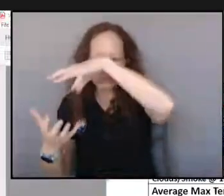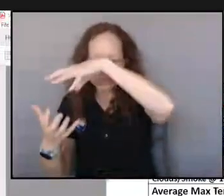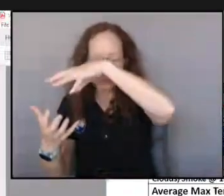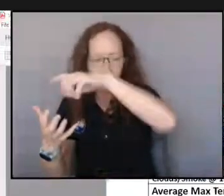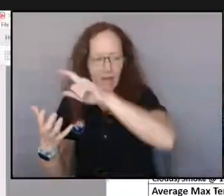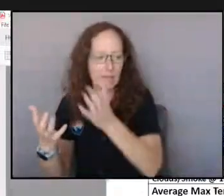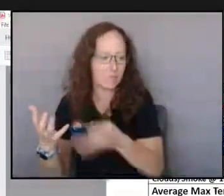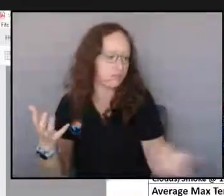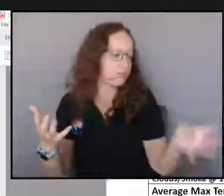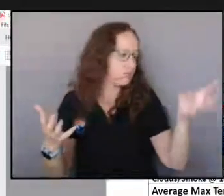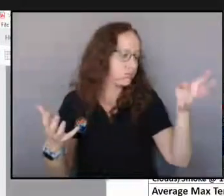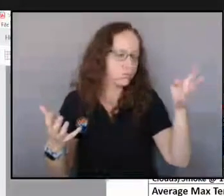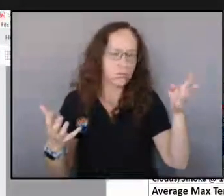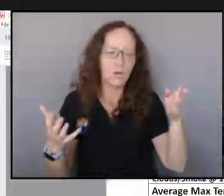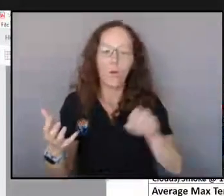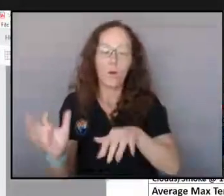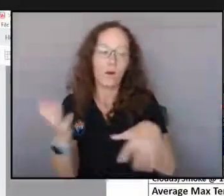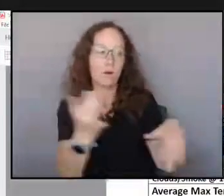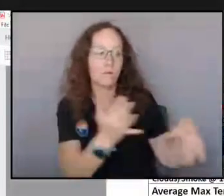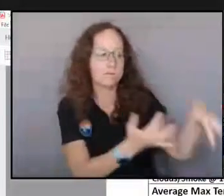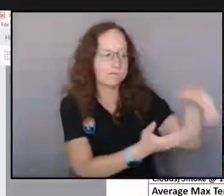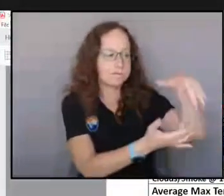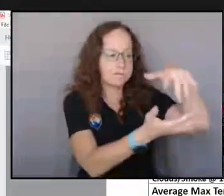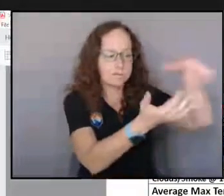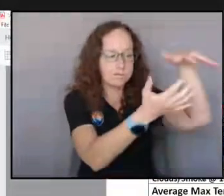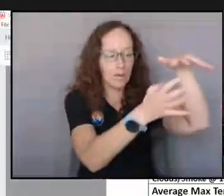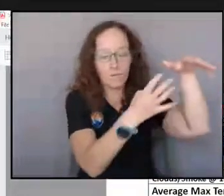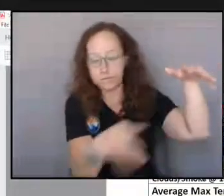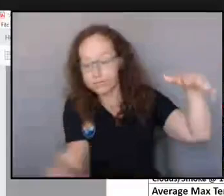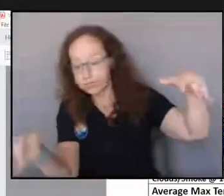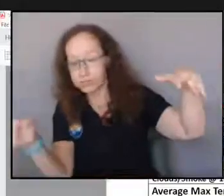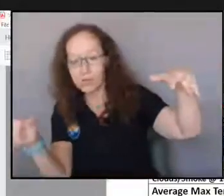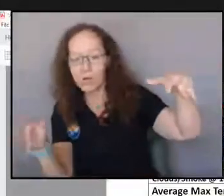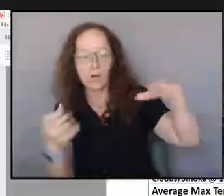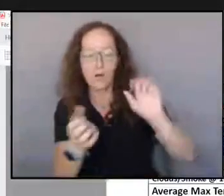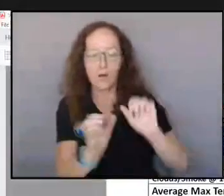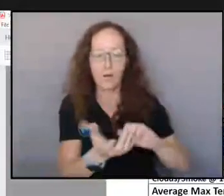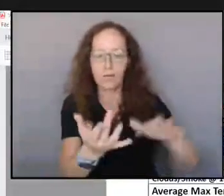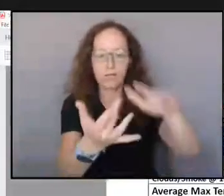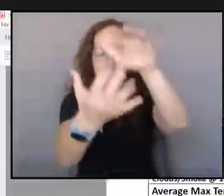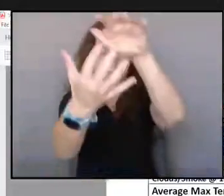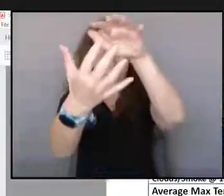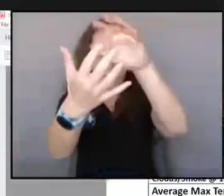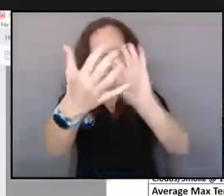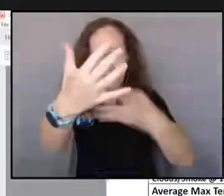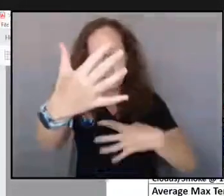PUSH THE FIRE TO THE WEST, NORTH, SOUTH ANY DIRECTION. WE DON'T KNOW WHAT DIRECTION IT WILL SET UP.